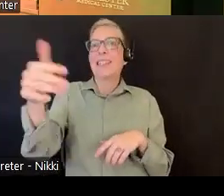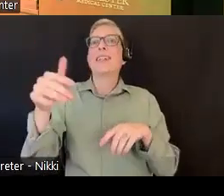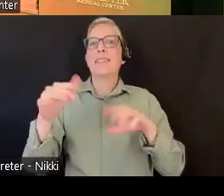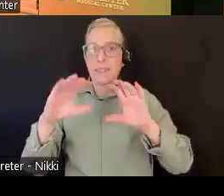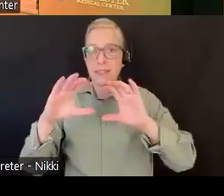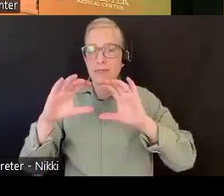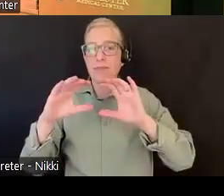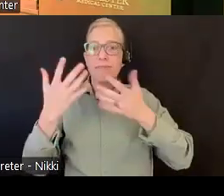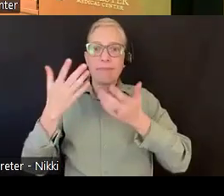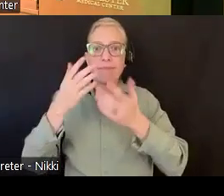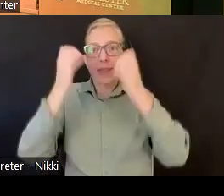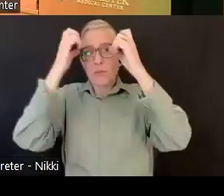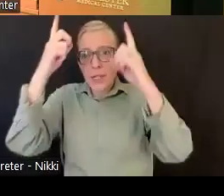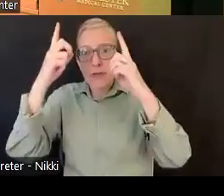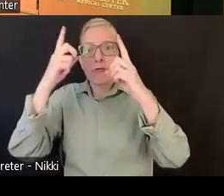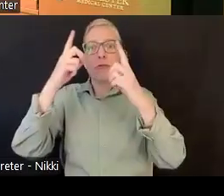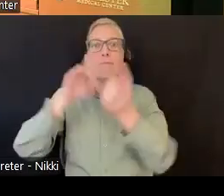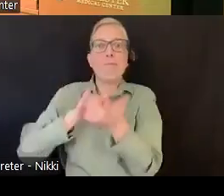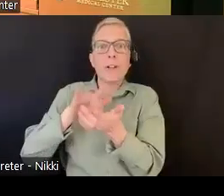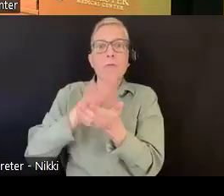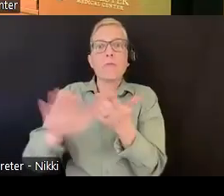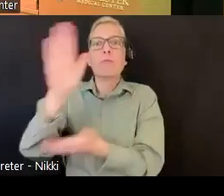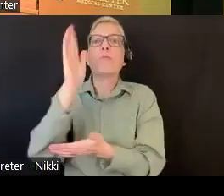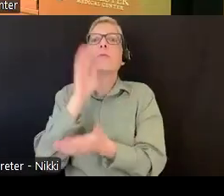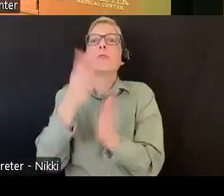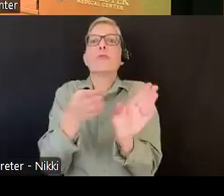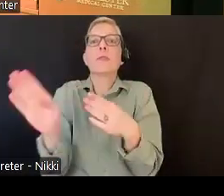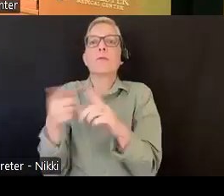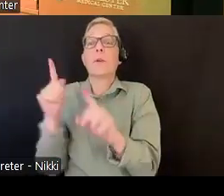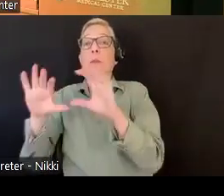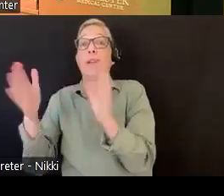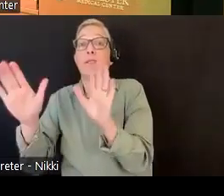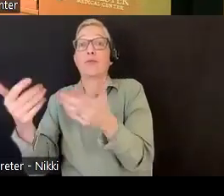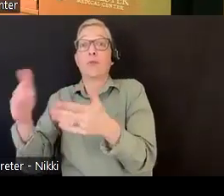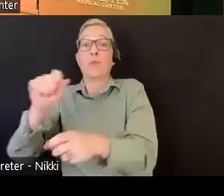develop structures for them but for kids like for high school kids if you don't have a mom or a dad